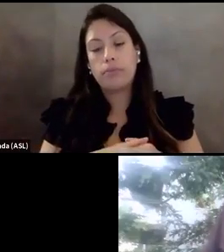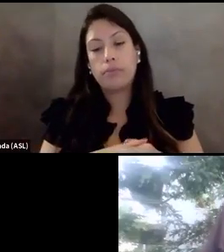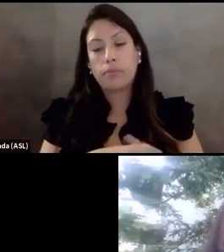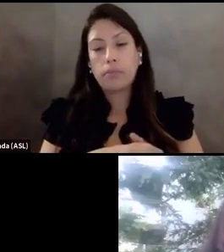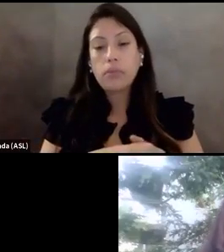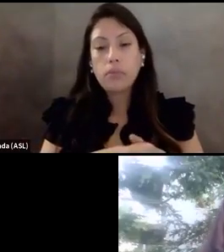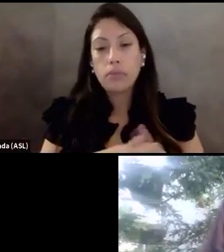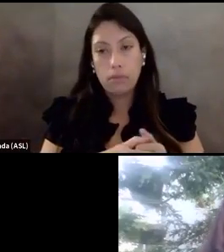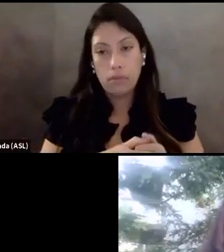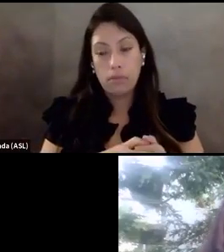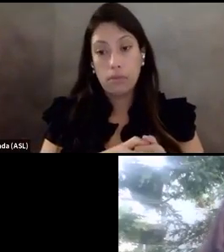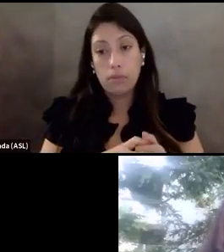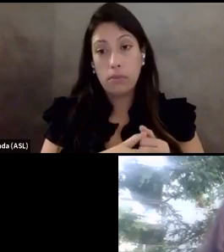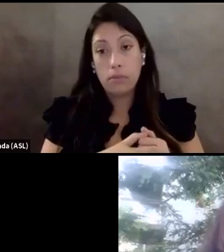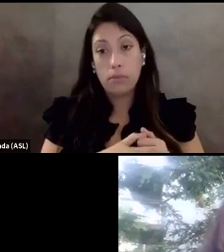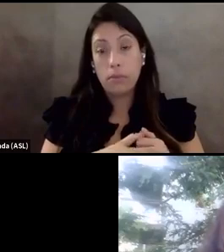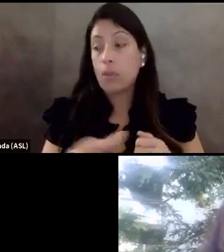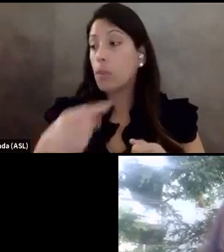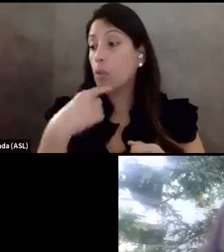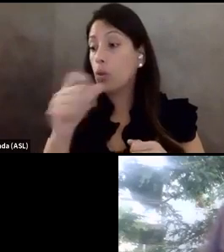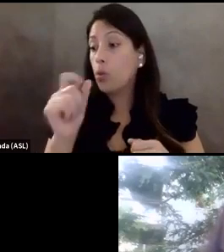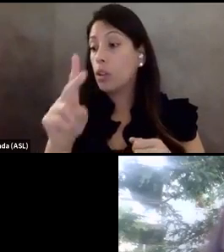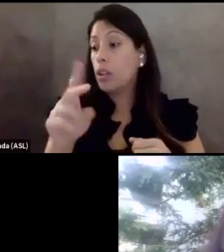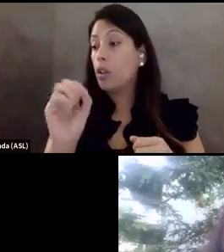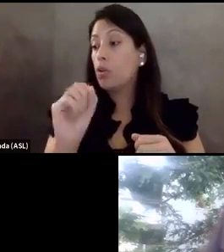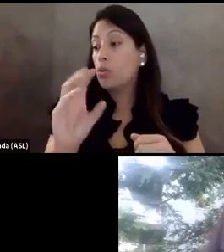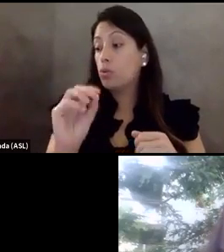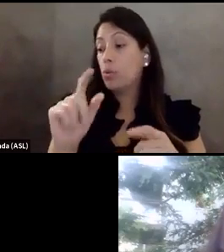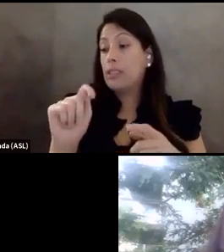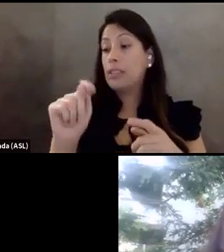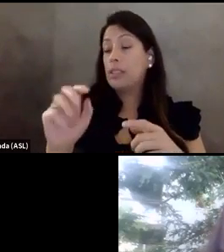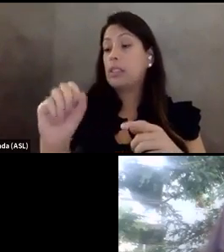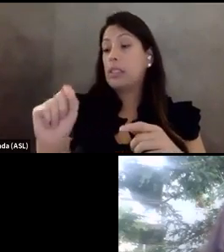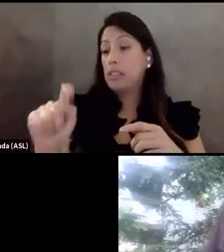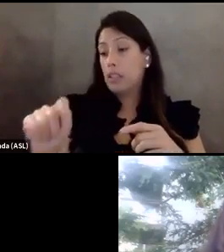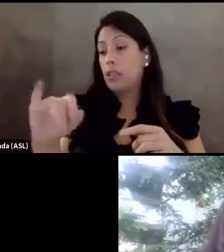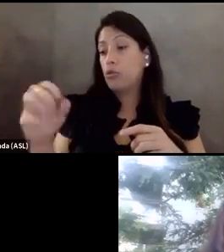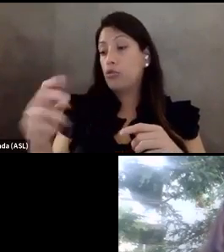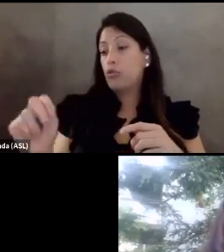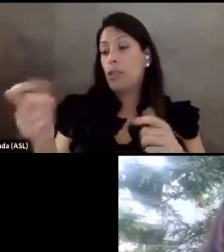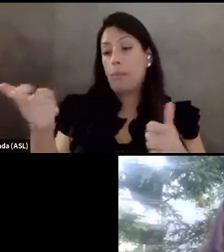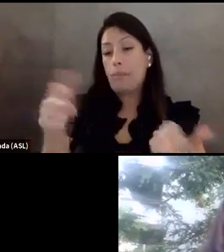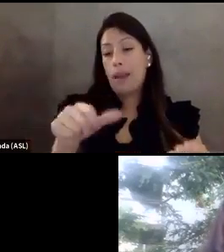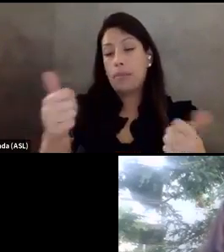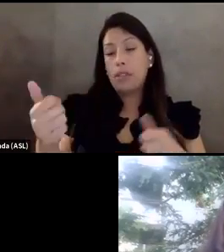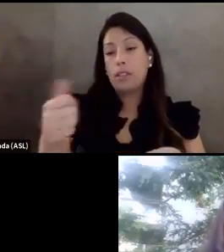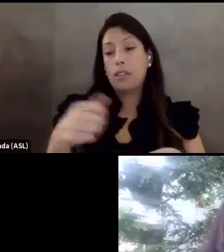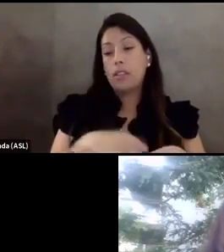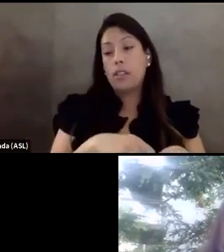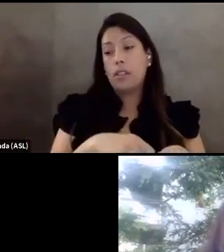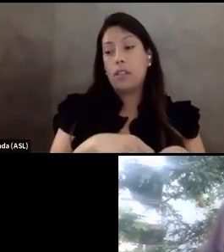OK, so that's St. John the Baptist and Somerfield Waldorf that have both been forwarded to the